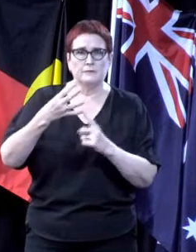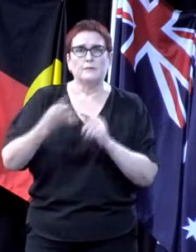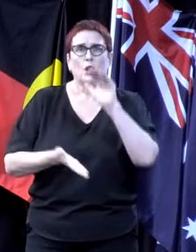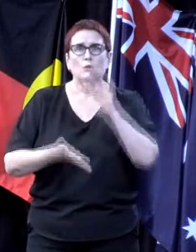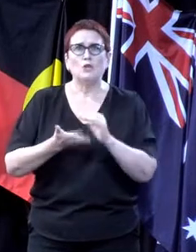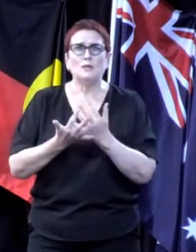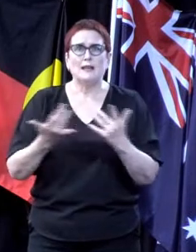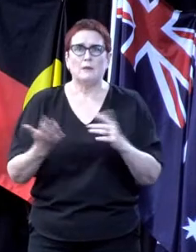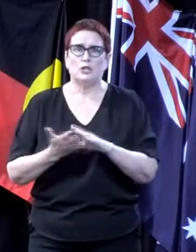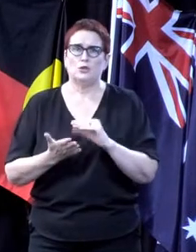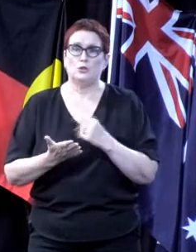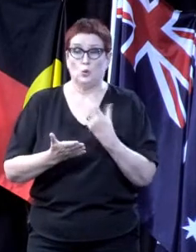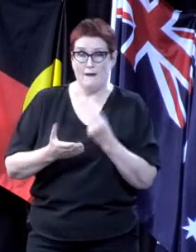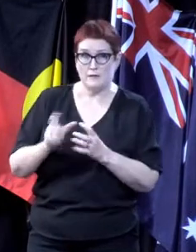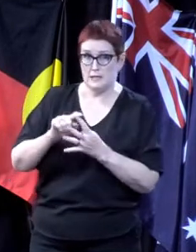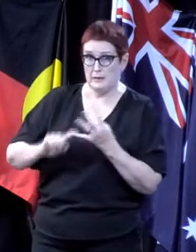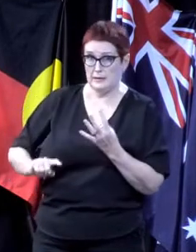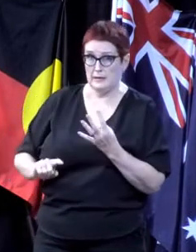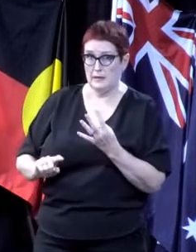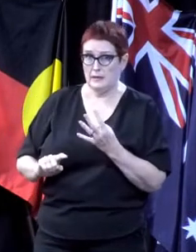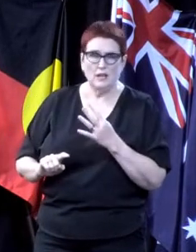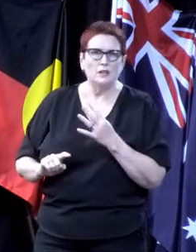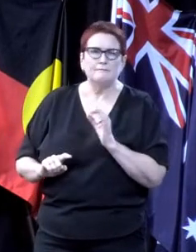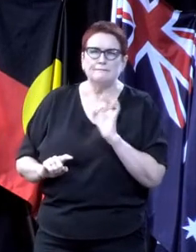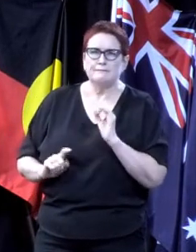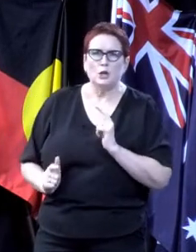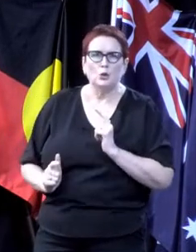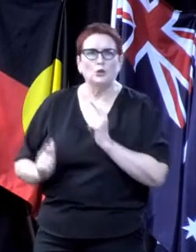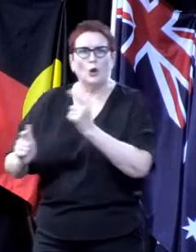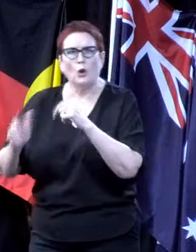of students with disability not attending a full school program.